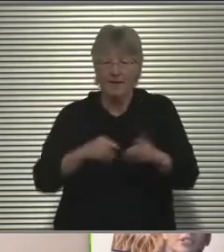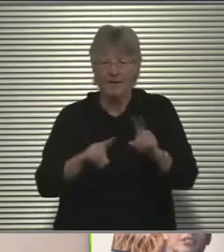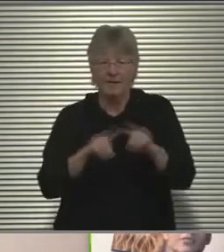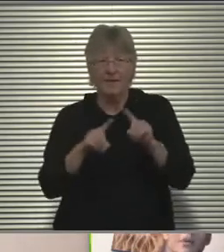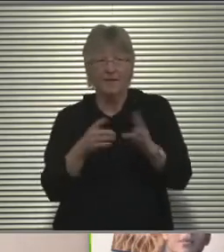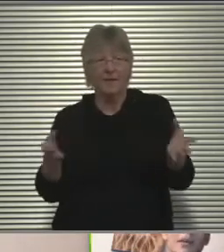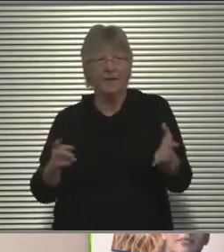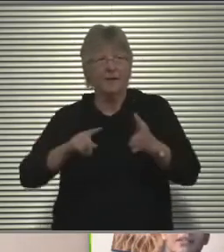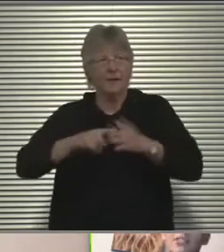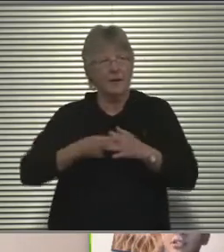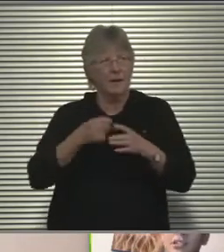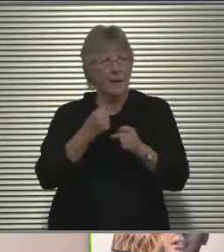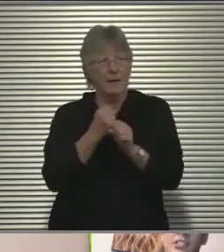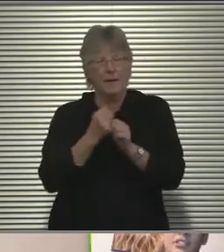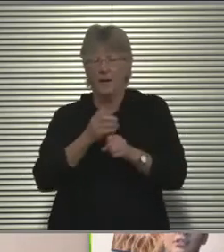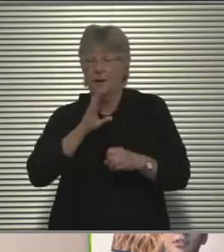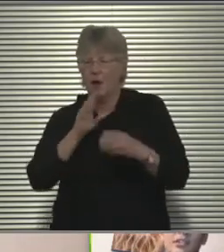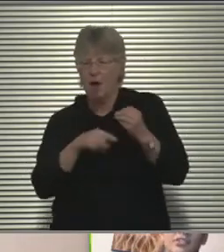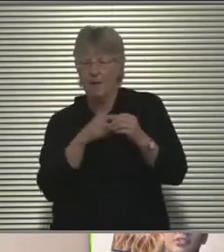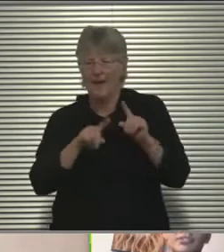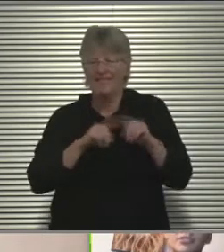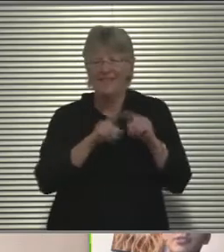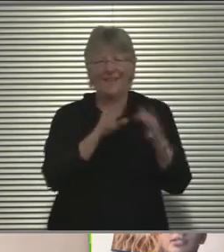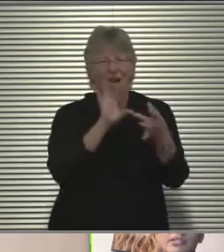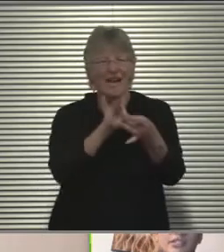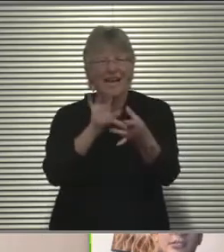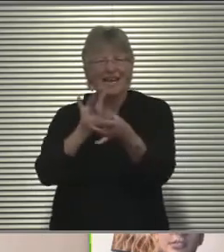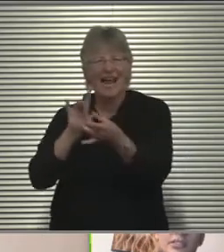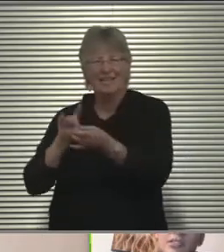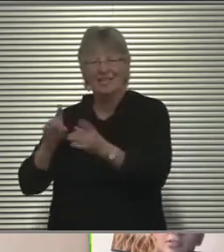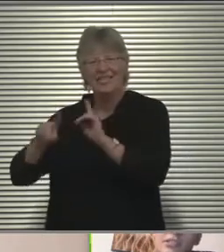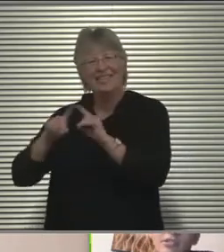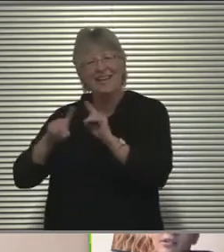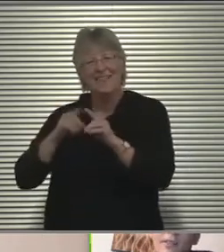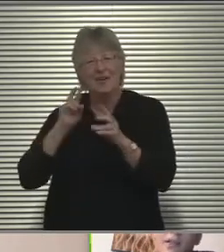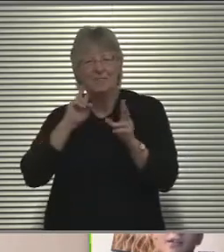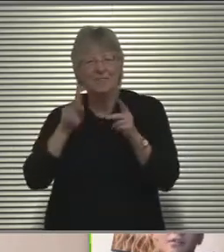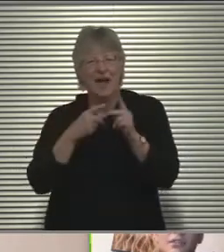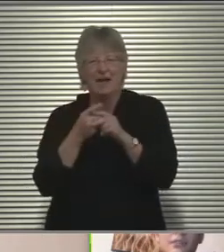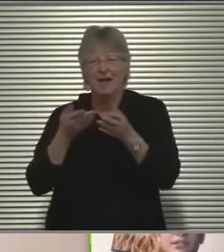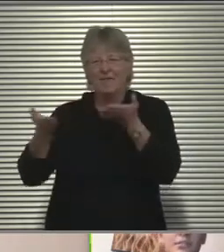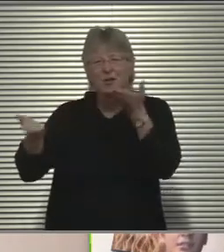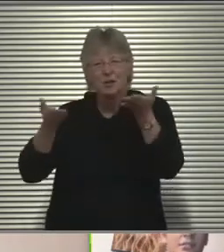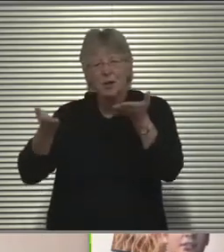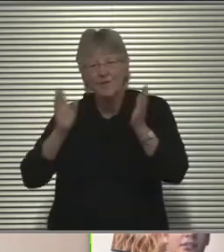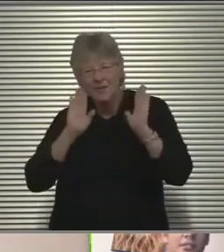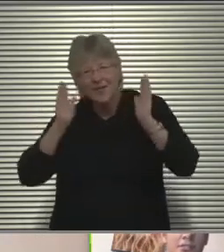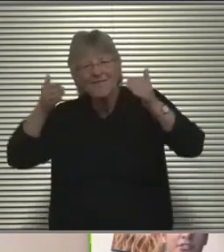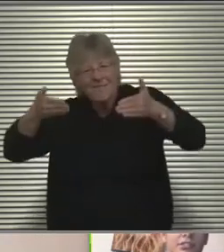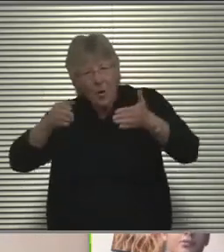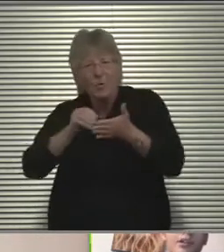I'm starting to make many strong connections with other service oriented students in Long Beach. Along with the rest of SATO Red Cross officers,